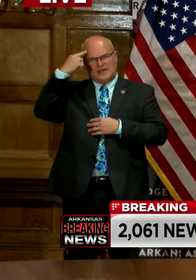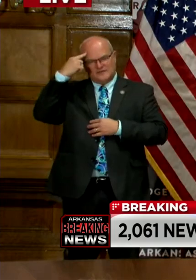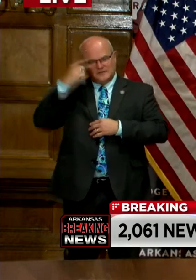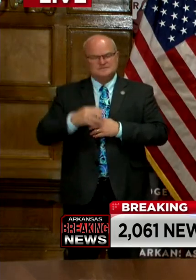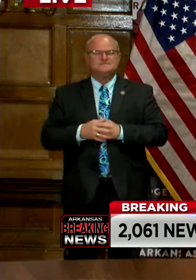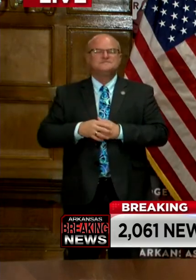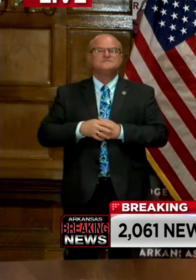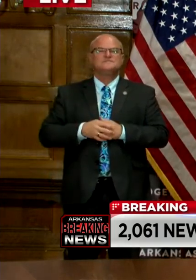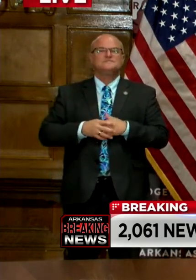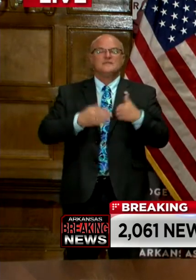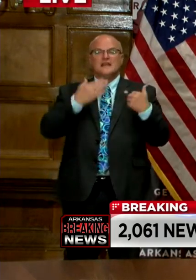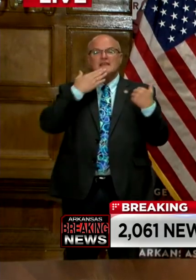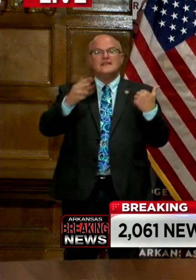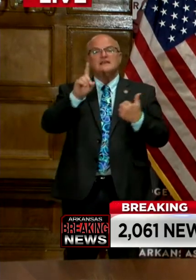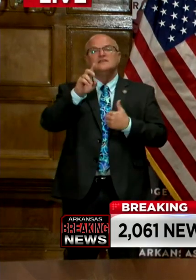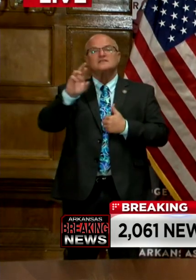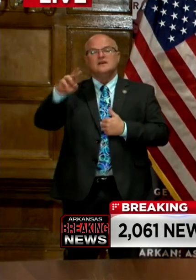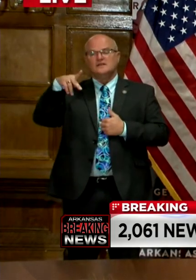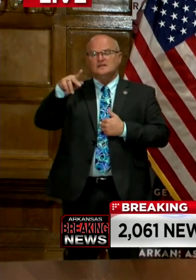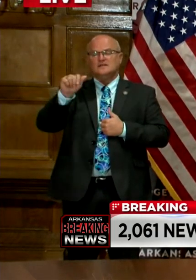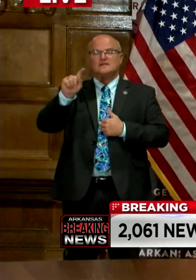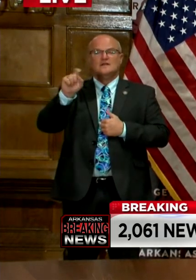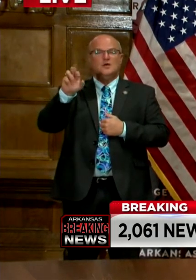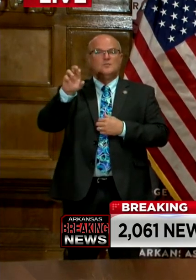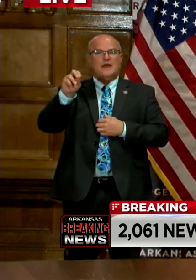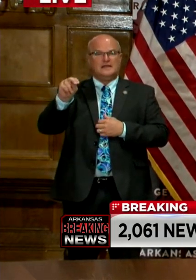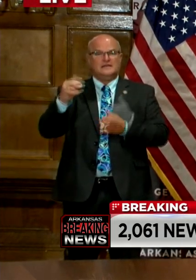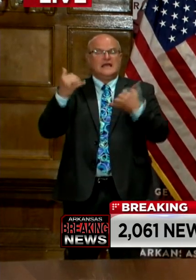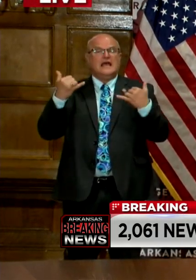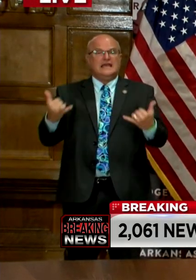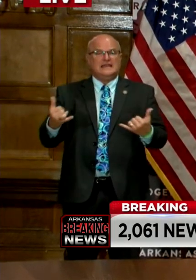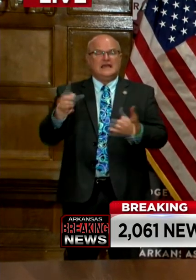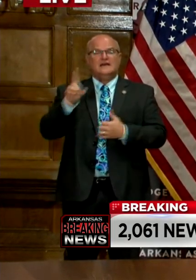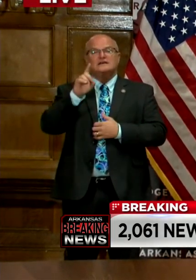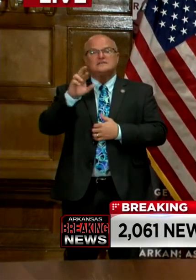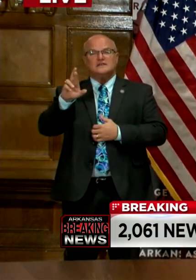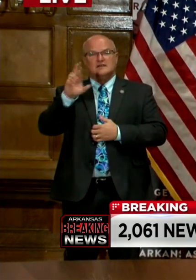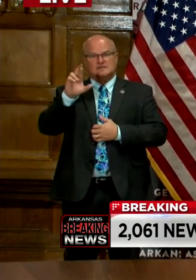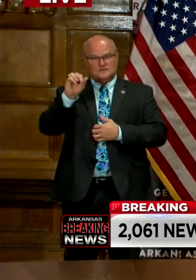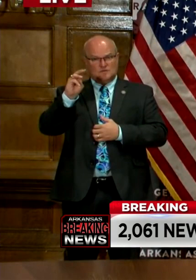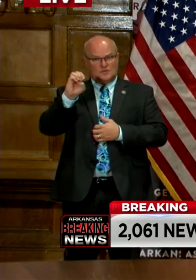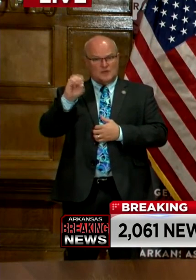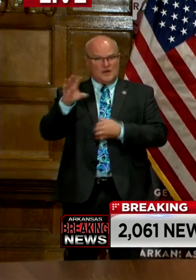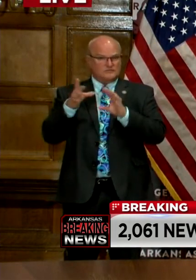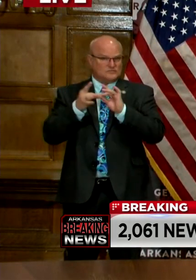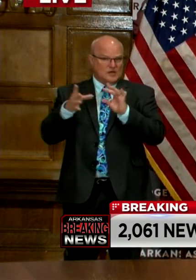THANKSGIVING FOR A NUCLEAR FAMILY TURKEY DINNER. THANK YOU, GOVERNOR.